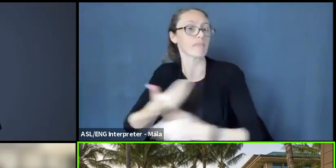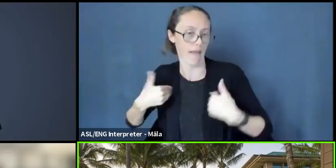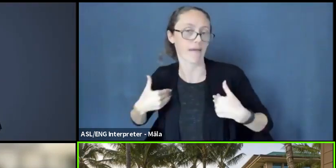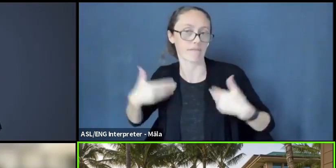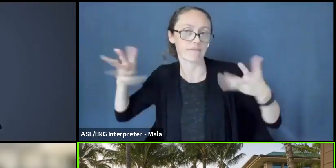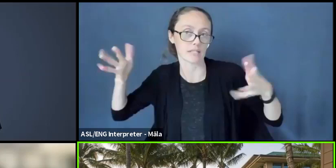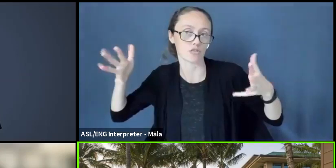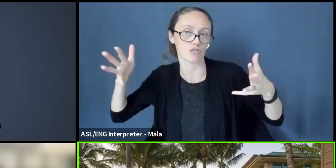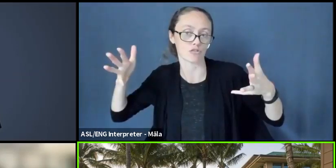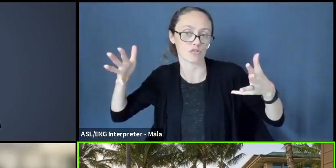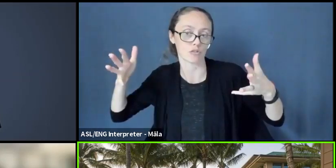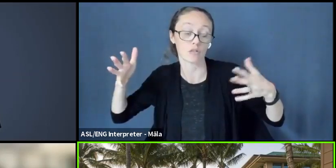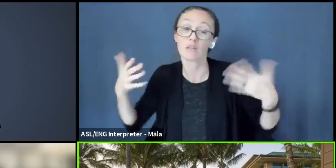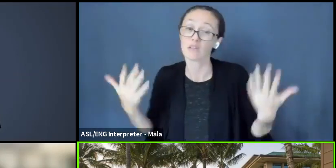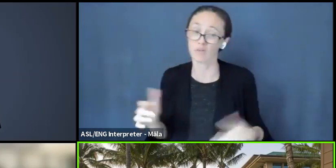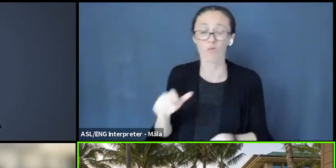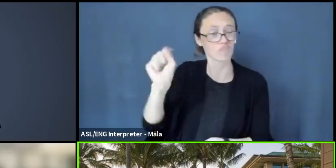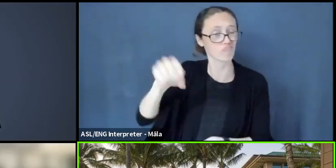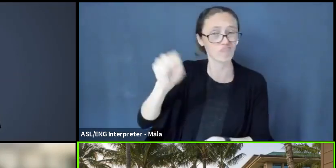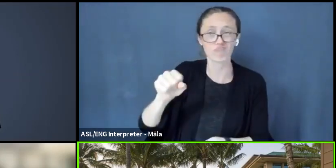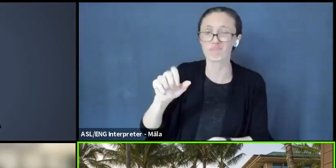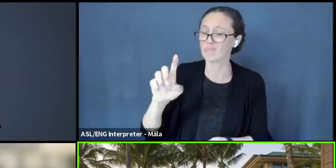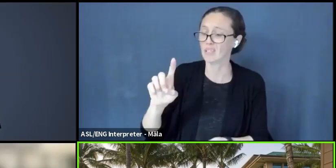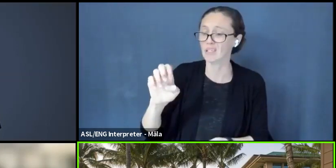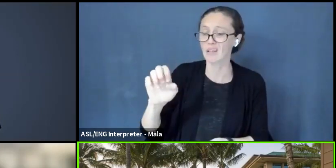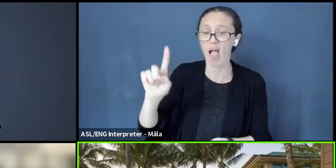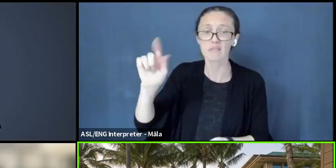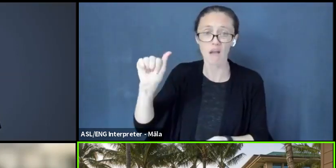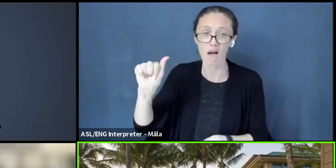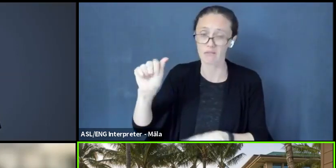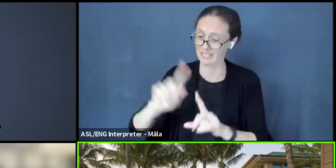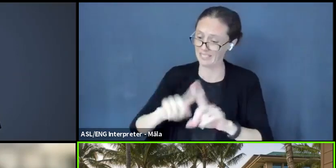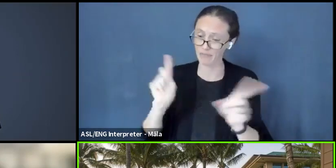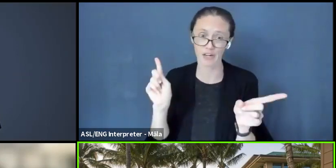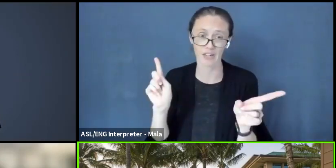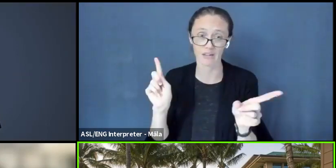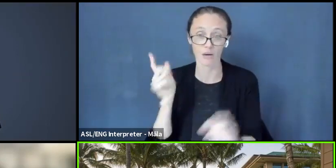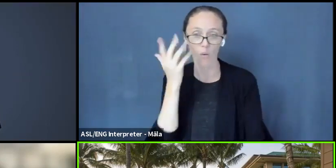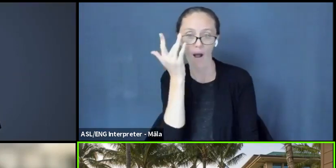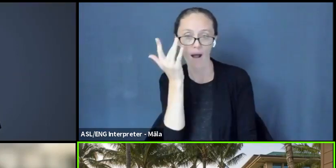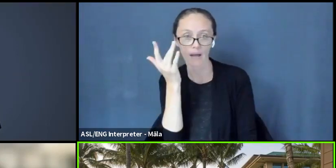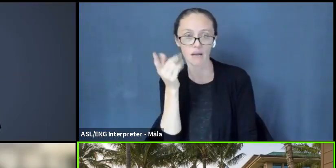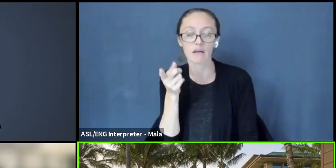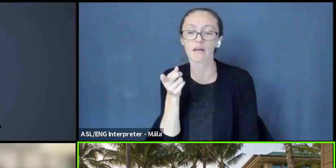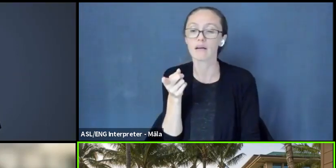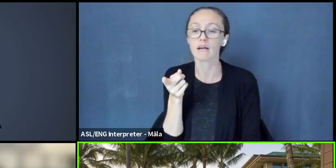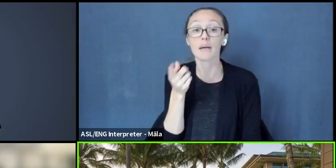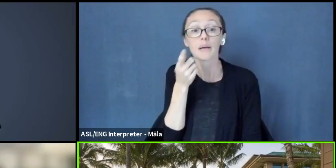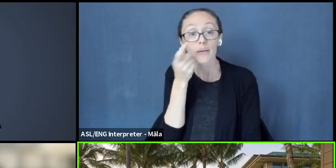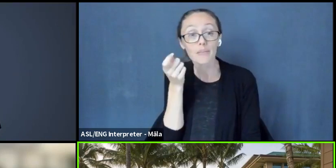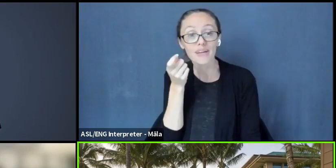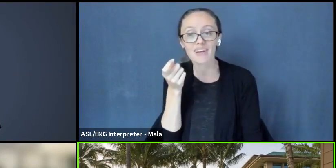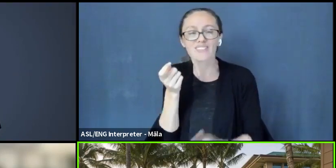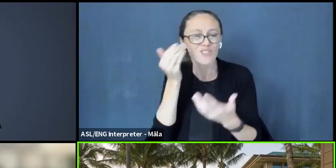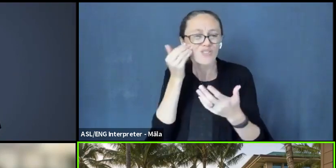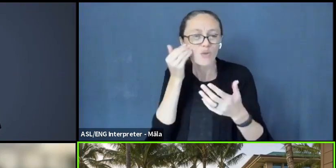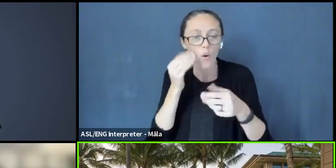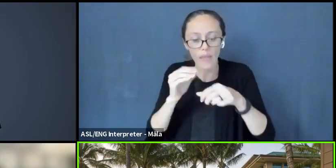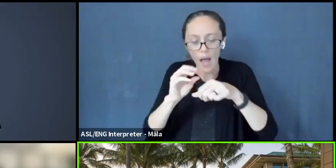so Delta is different because it makes a lot more because of the changes in the protein.